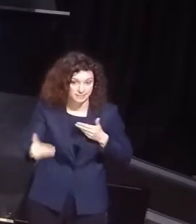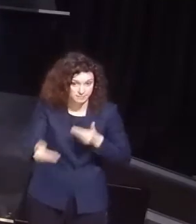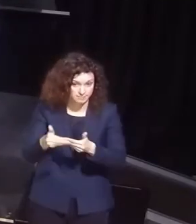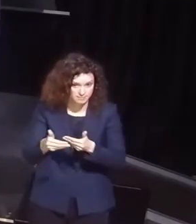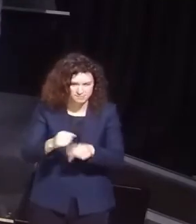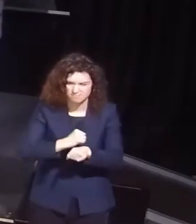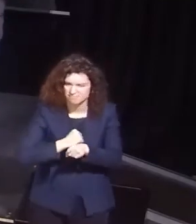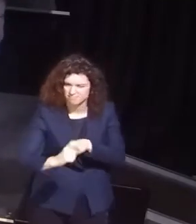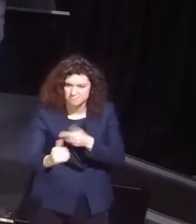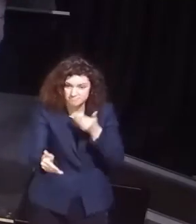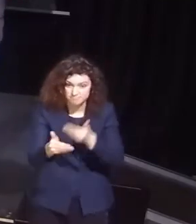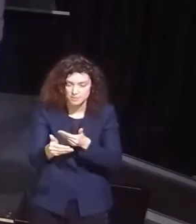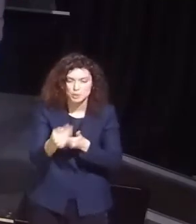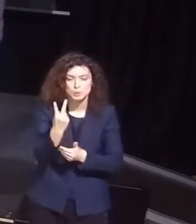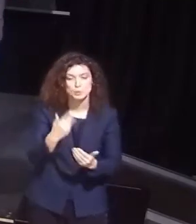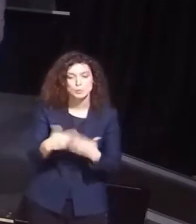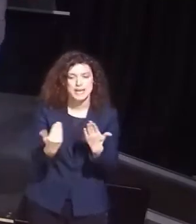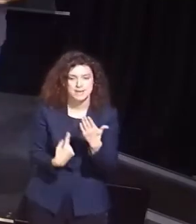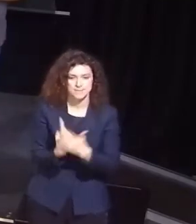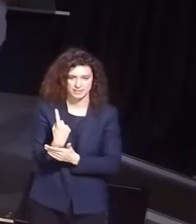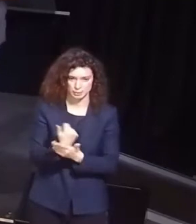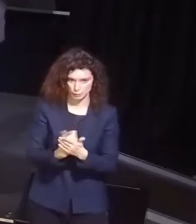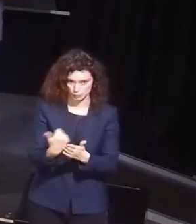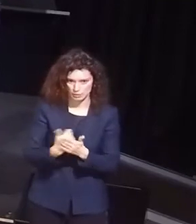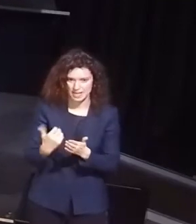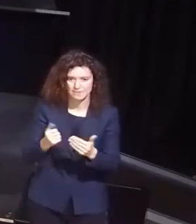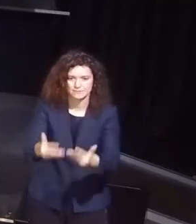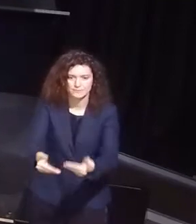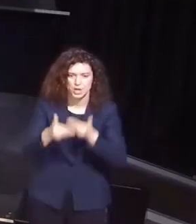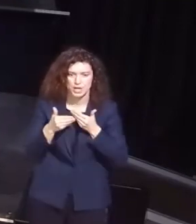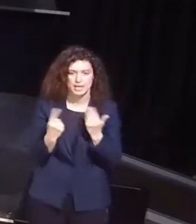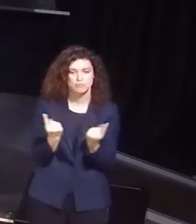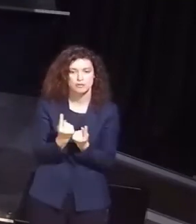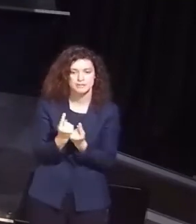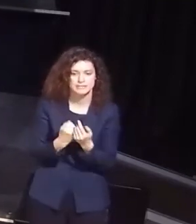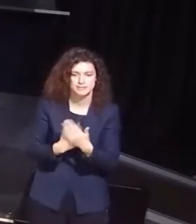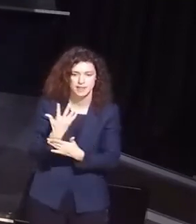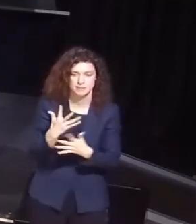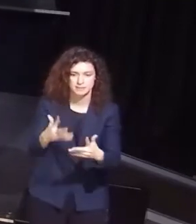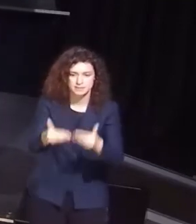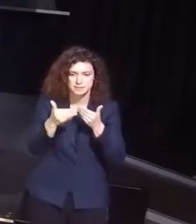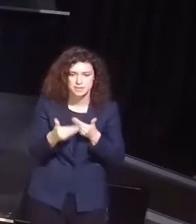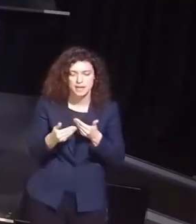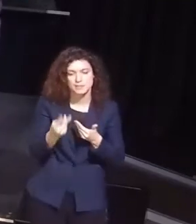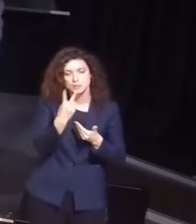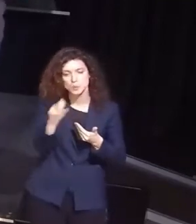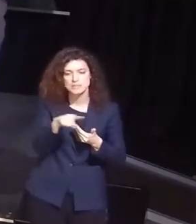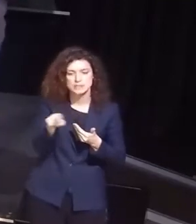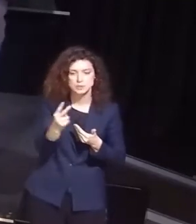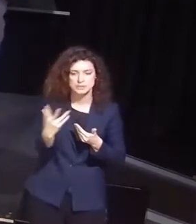usually performed ideally early in product development, We get about 20/25 people from the studio